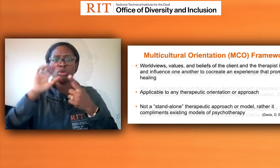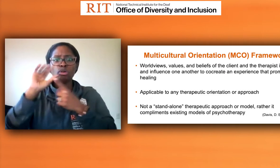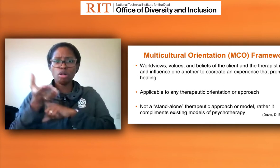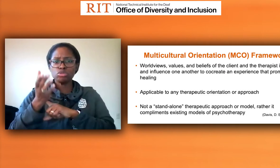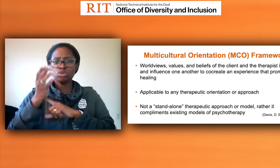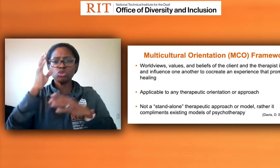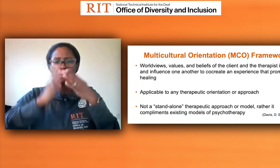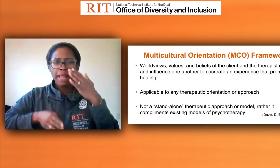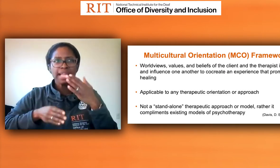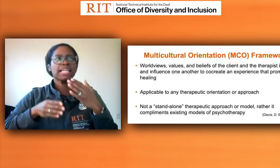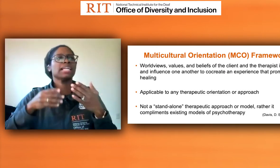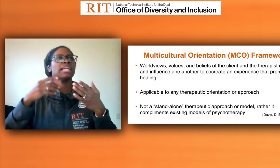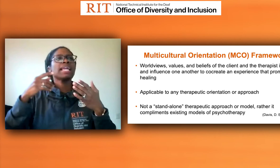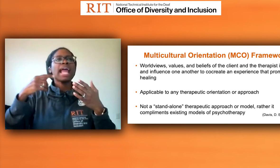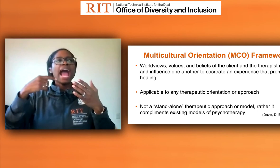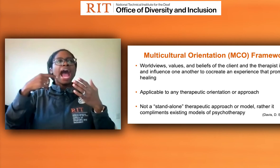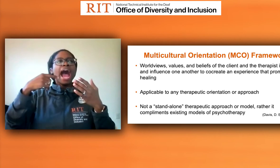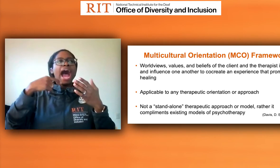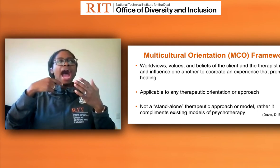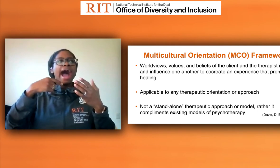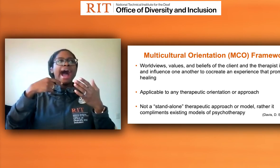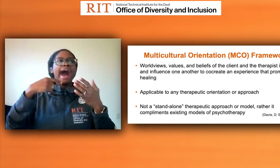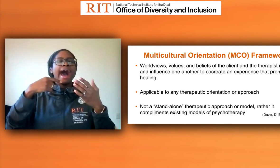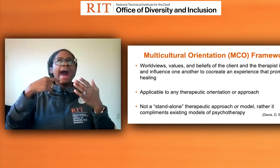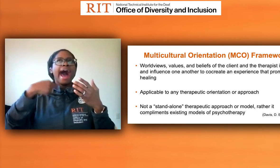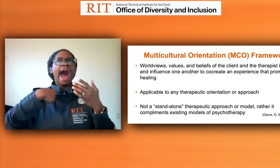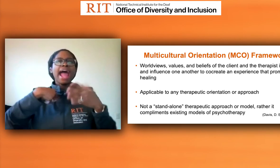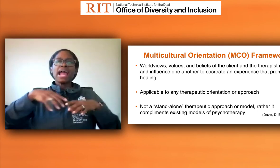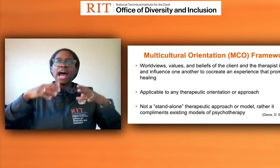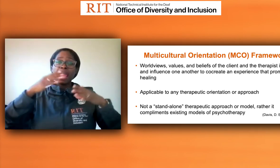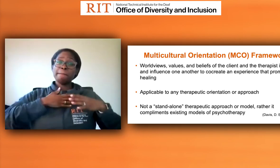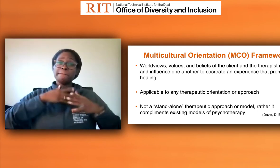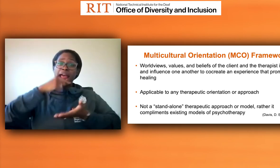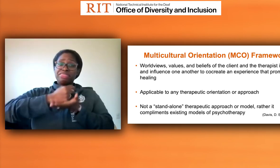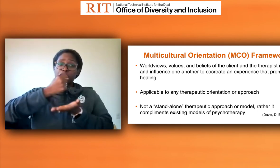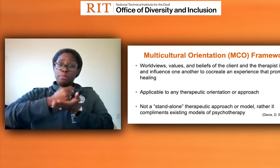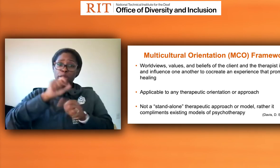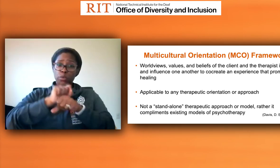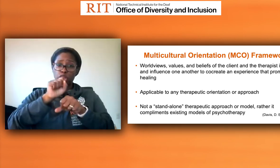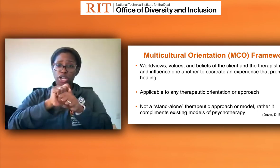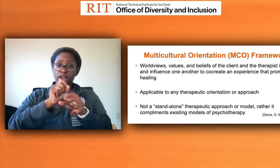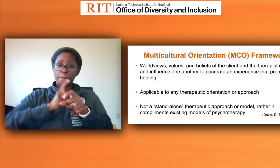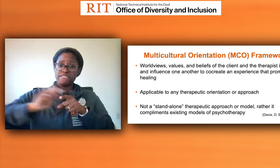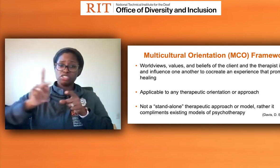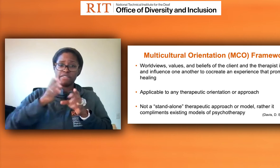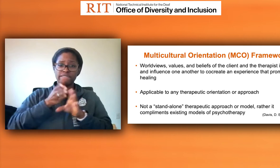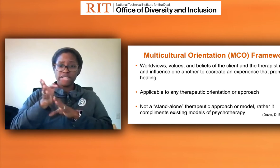Before I get a little more into this idea of cultural humility, I want to bring into perspective a framework